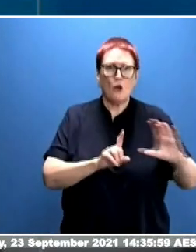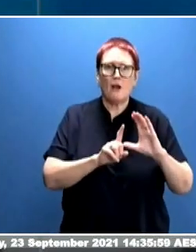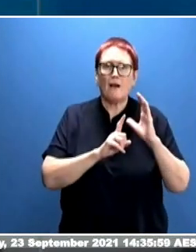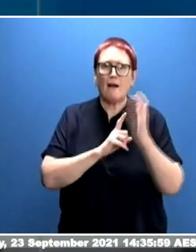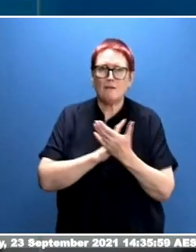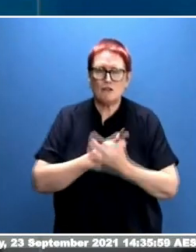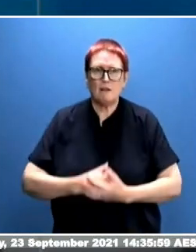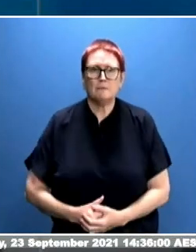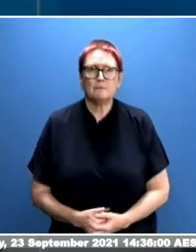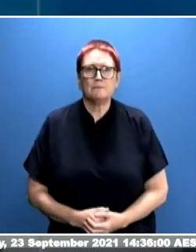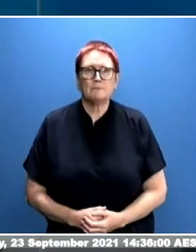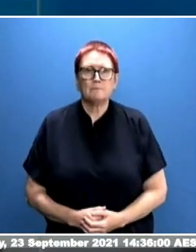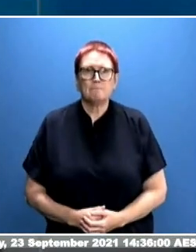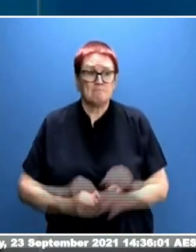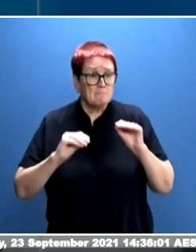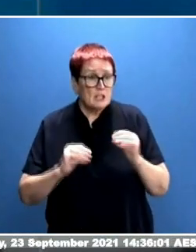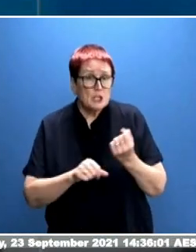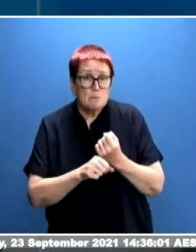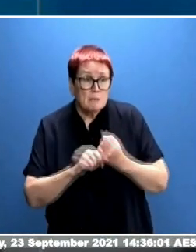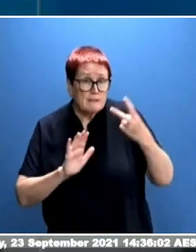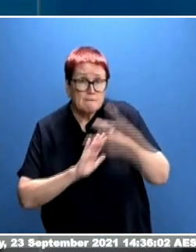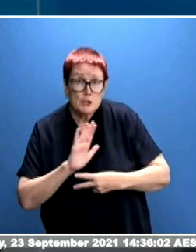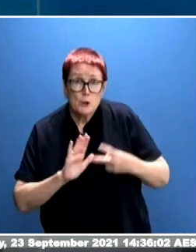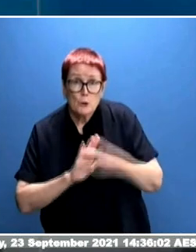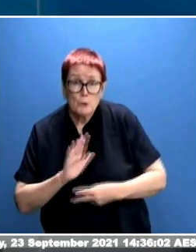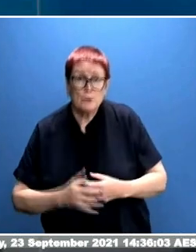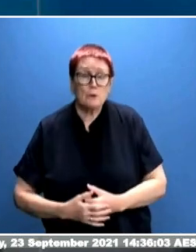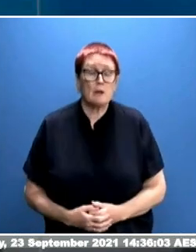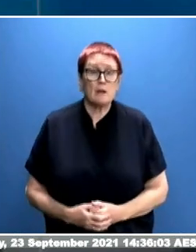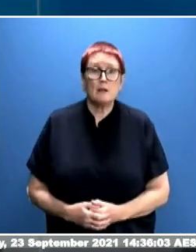There's a videography program that is working with the young woman